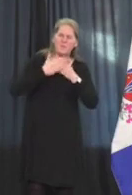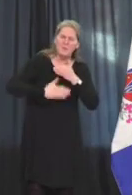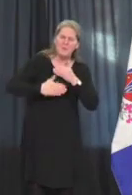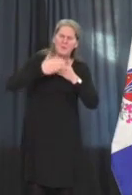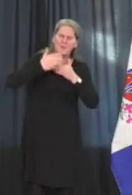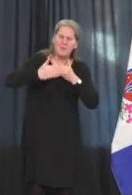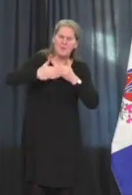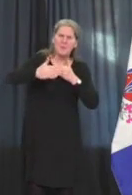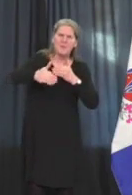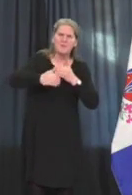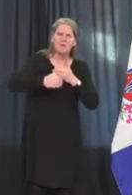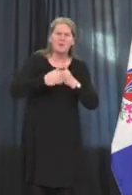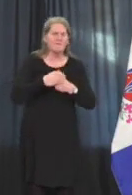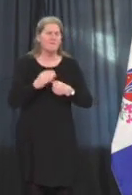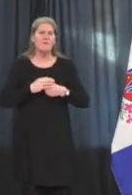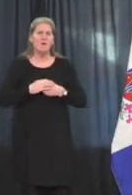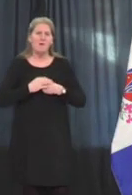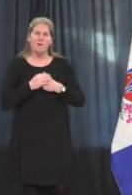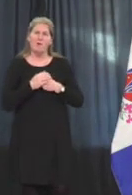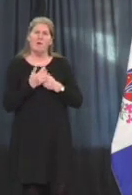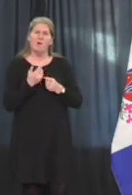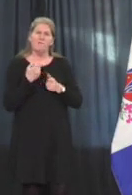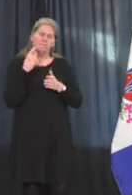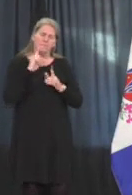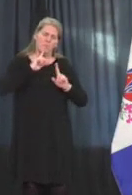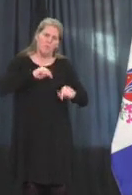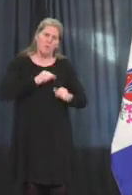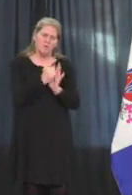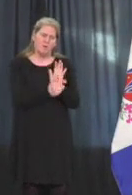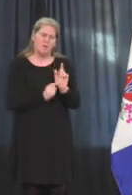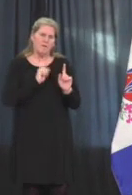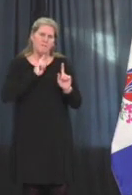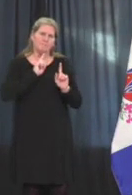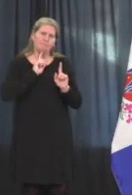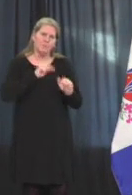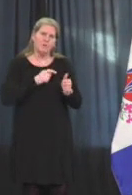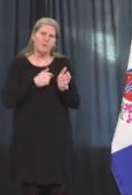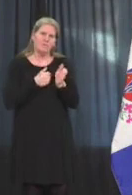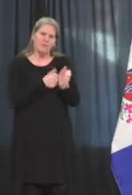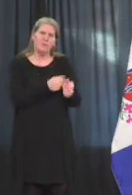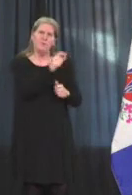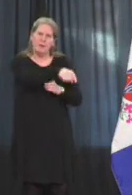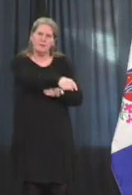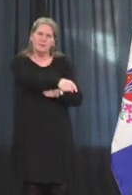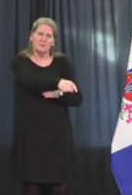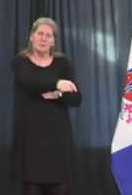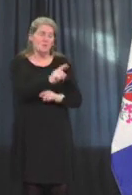ENFORCEMENT DURING THIS TIME. THESE ORDERS ARE ALL INTENDED TO